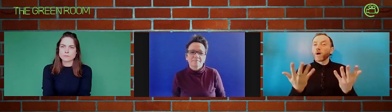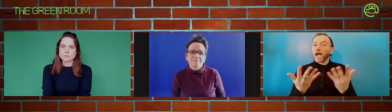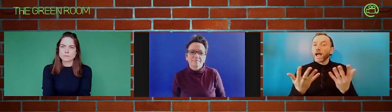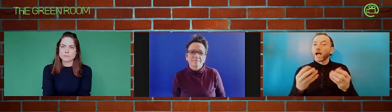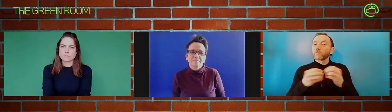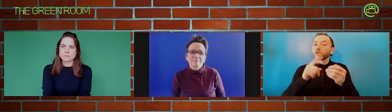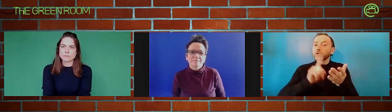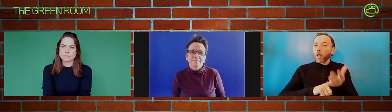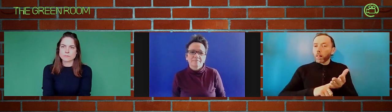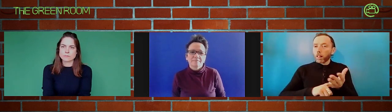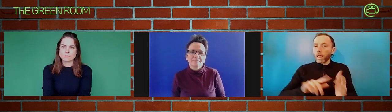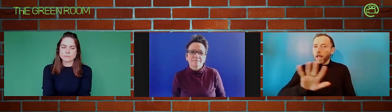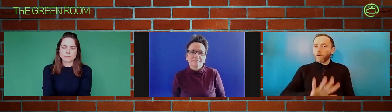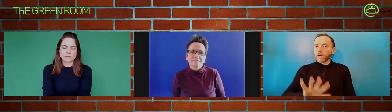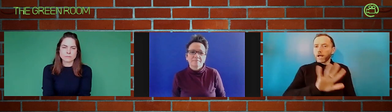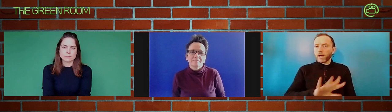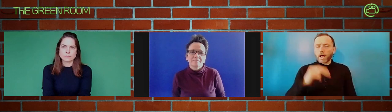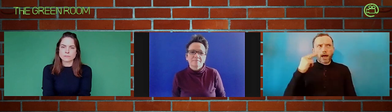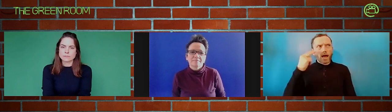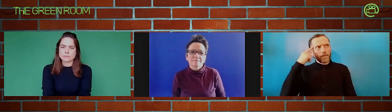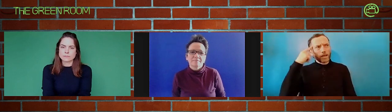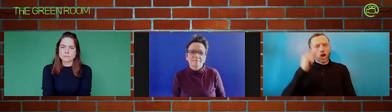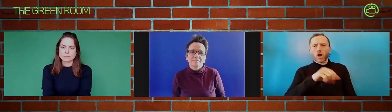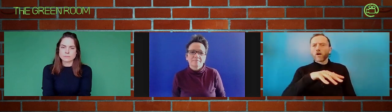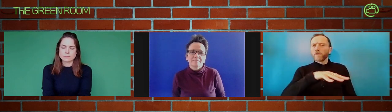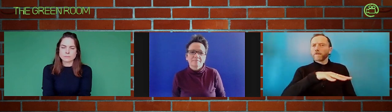is from a deaf family and she was a bit of a celebrity